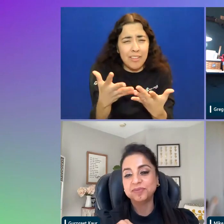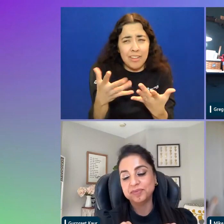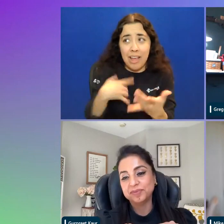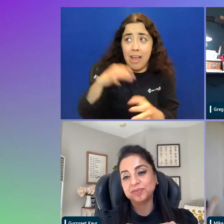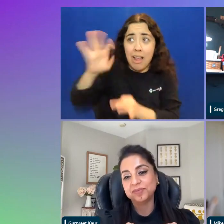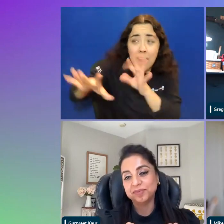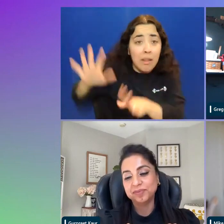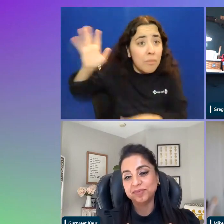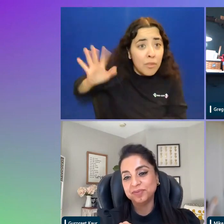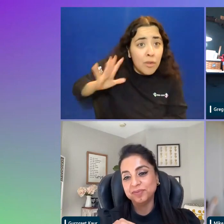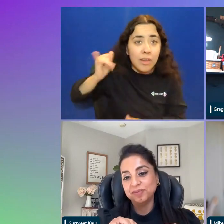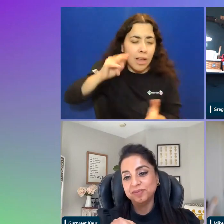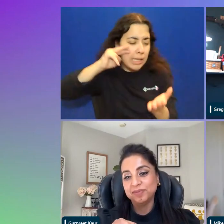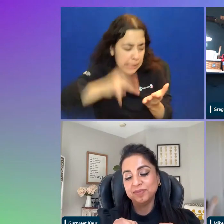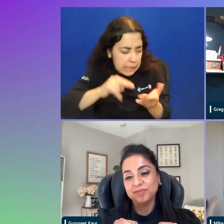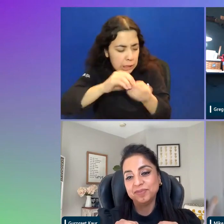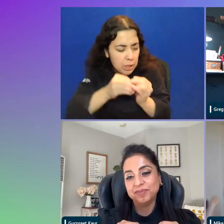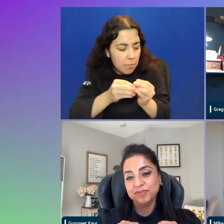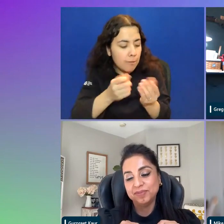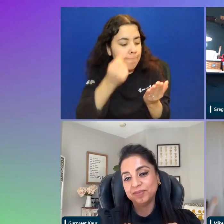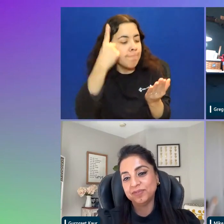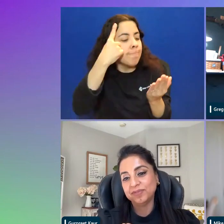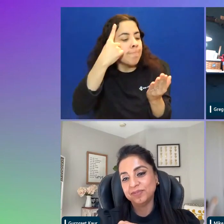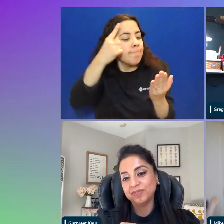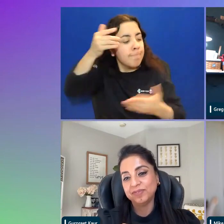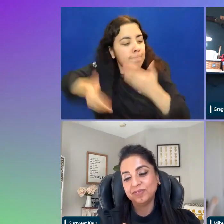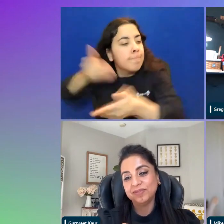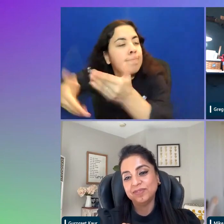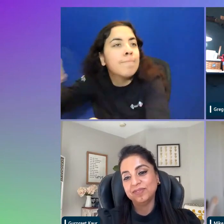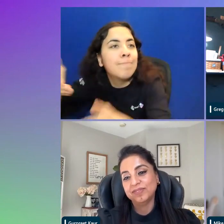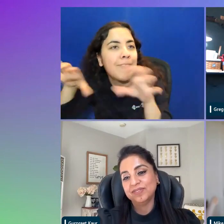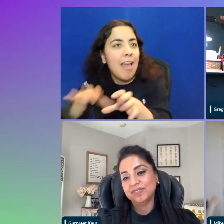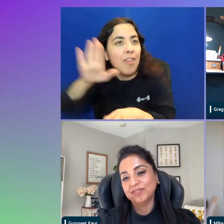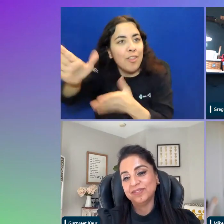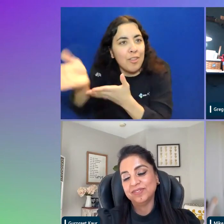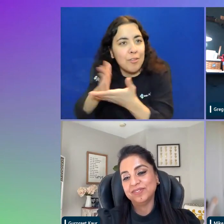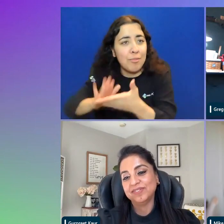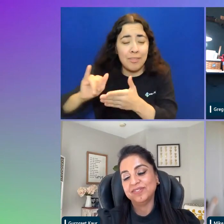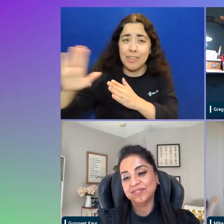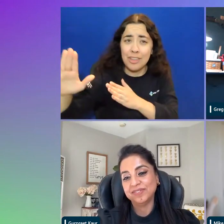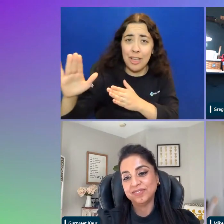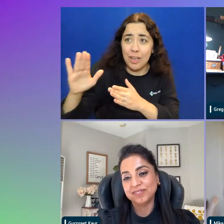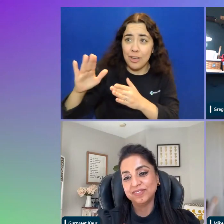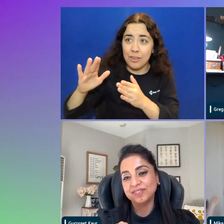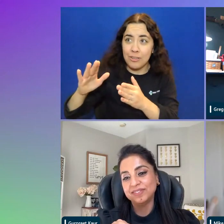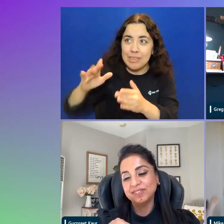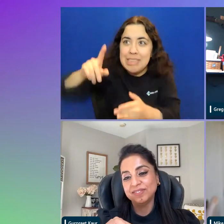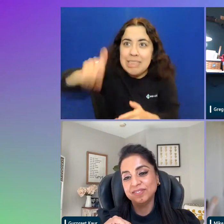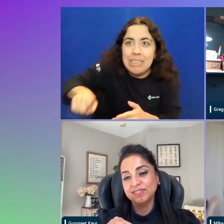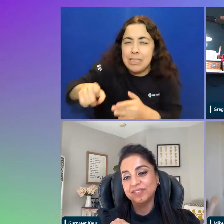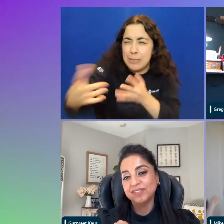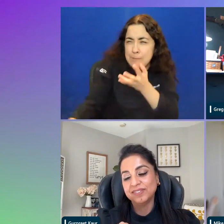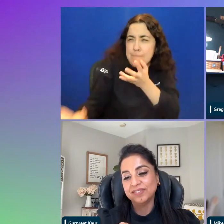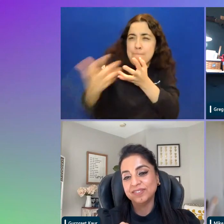and move and act on it, because that's what they needed to tell their teams and managers. And I wasn't connecting the dots. I